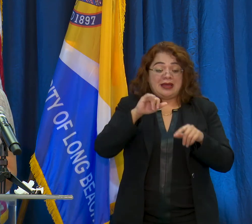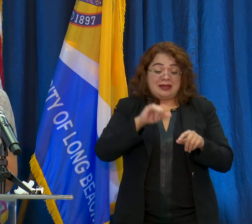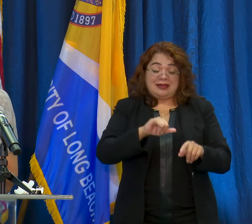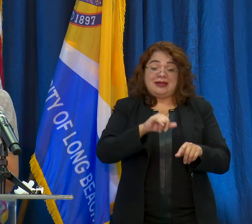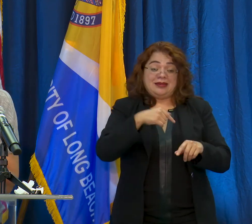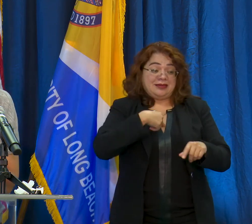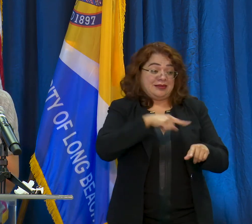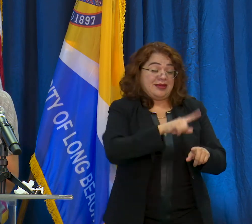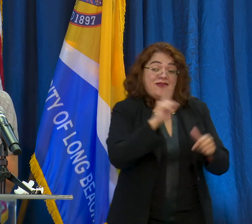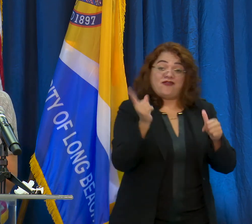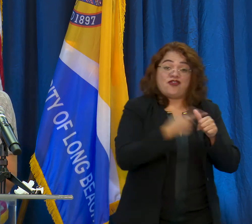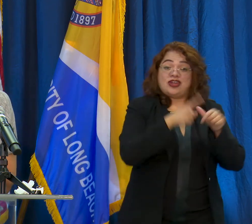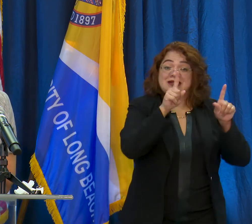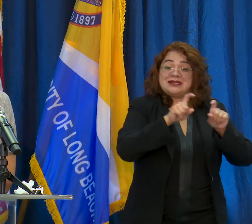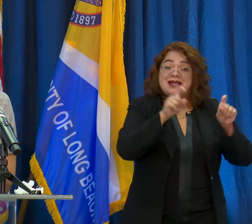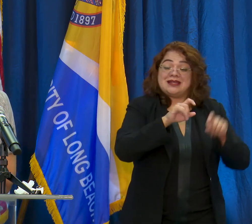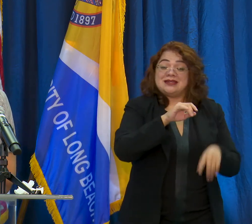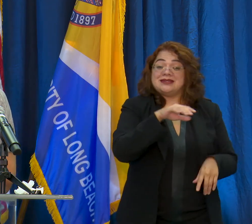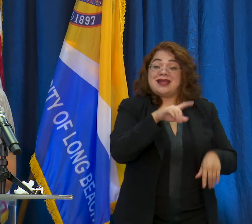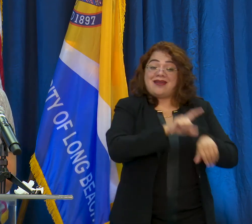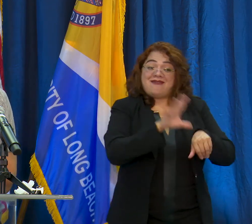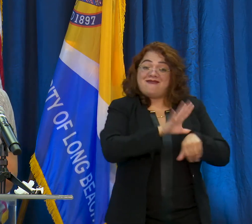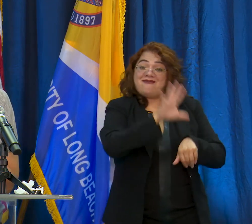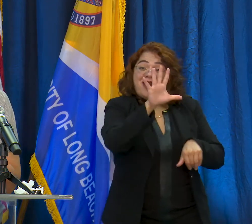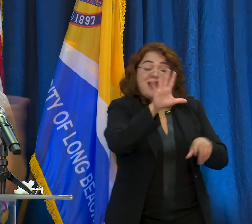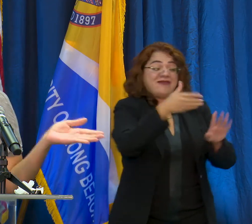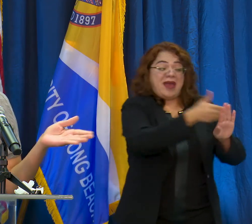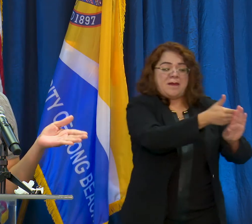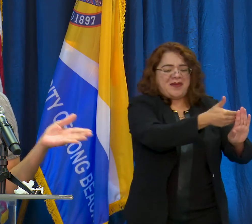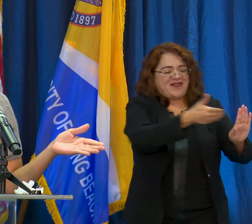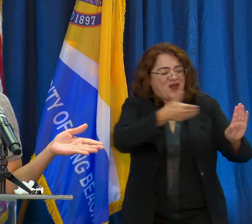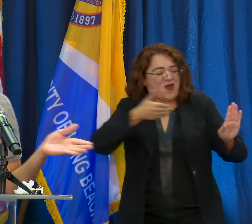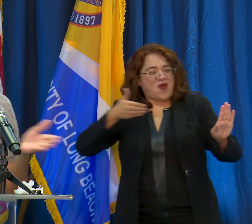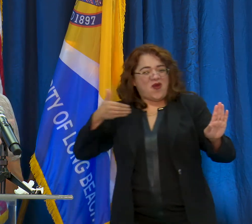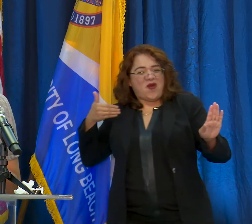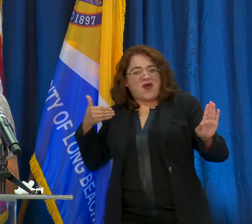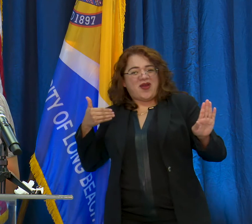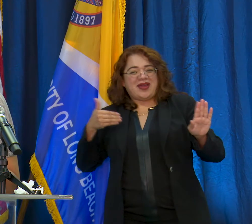know that you're okay to work without infecting other people, that you're not